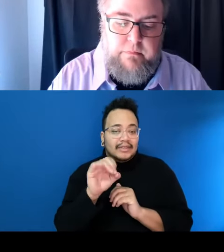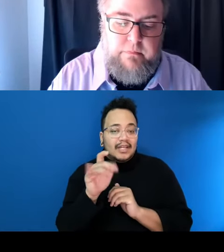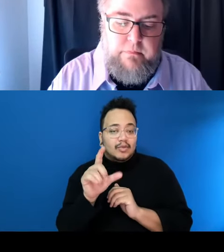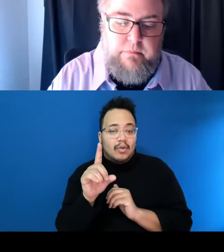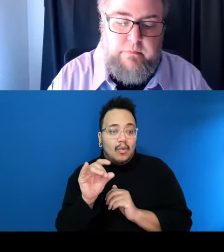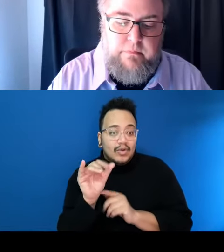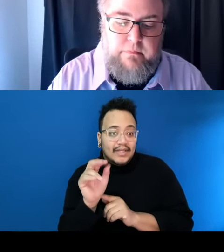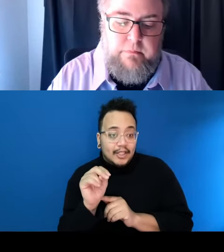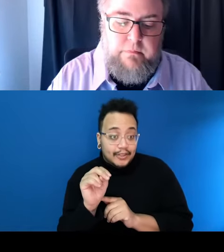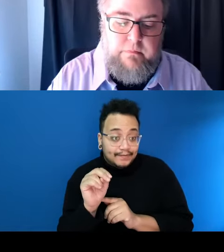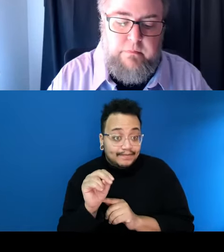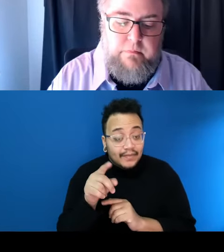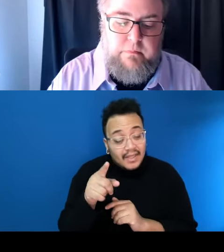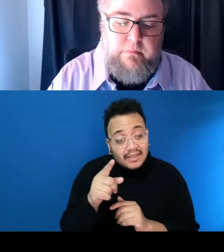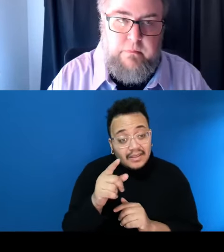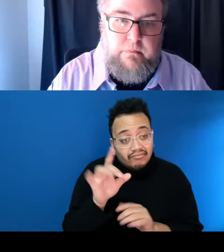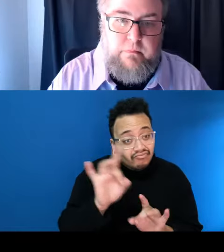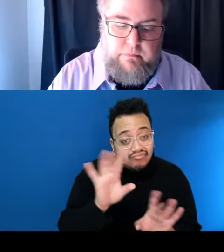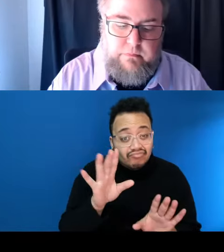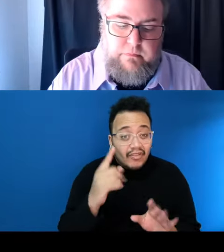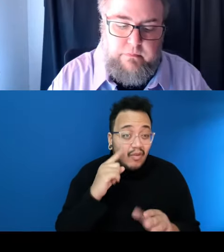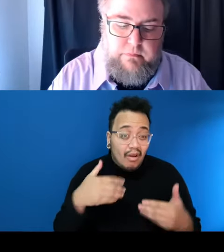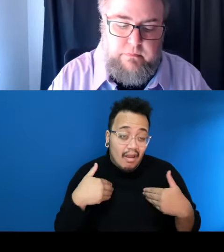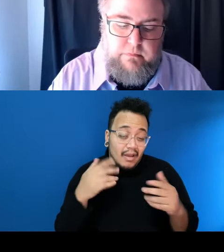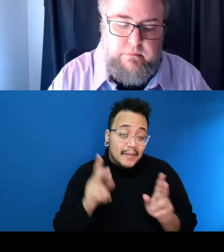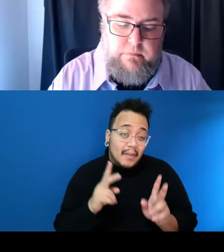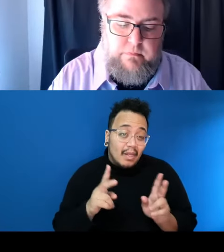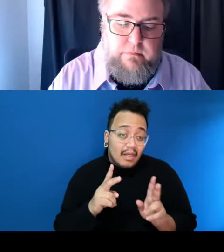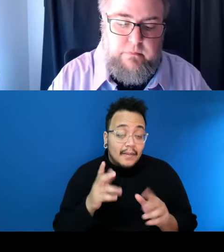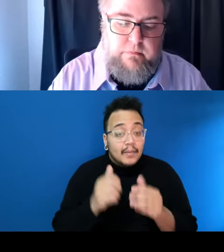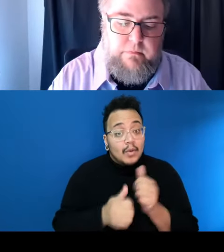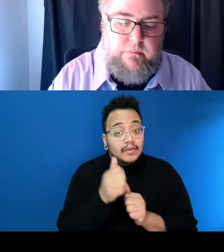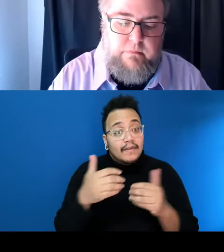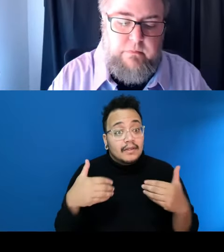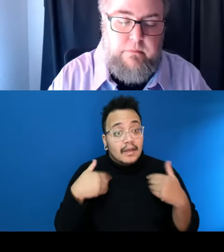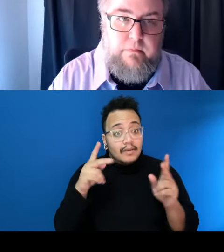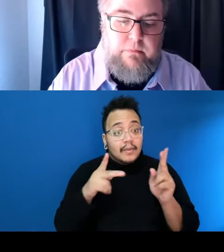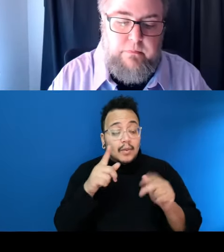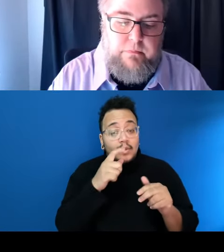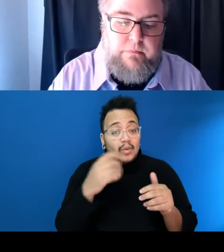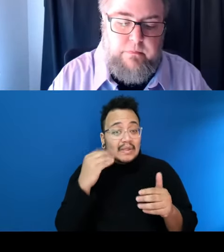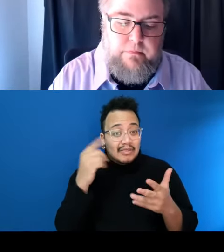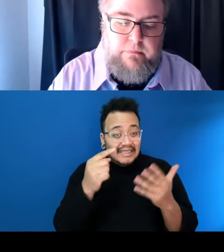for a young person to go through. And most of the young people who are subjected to that,